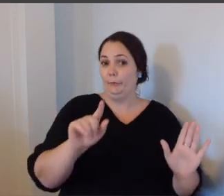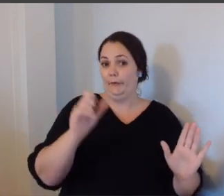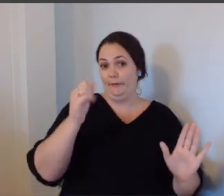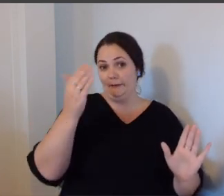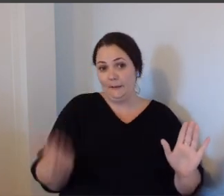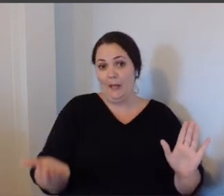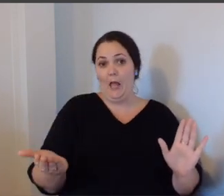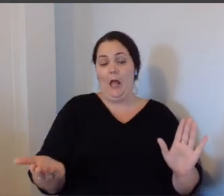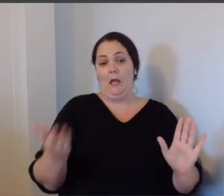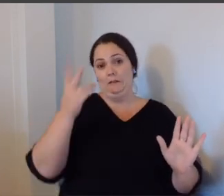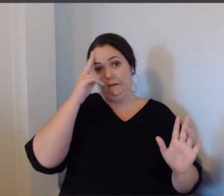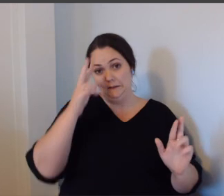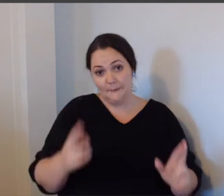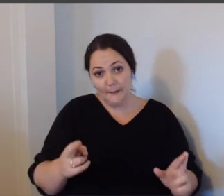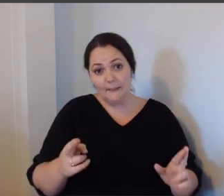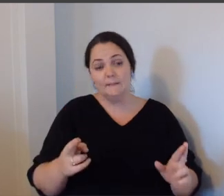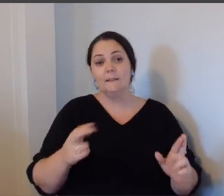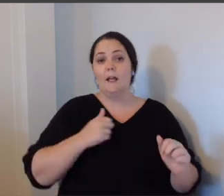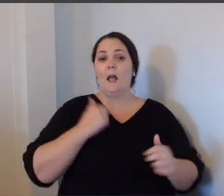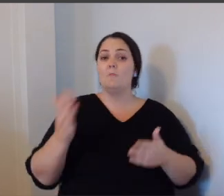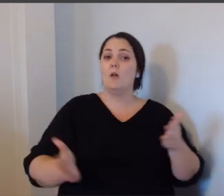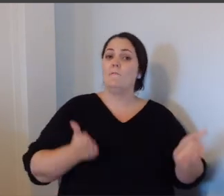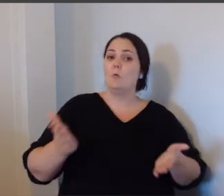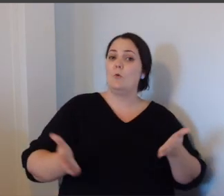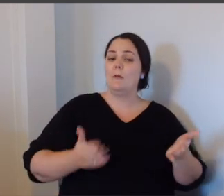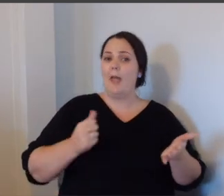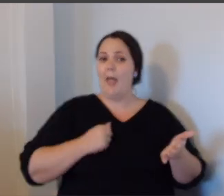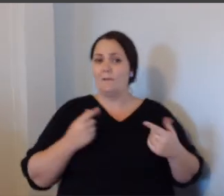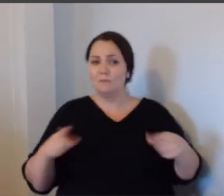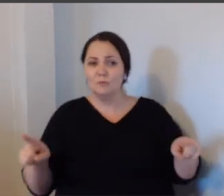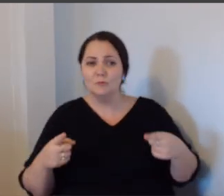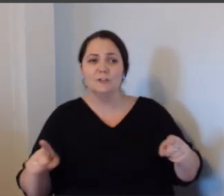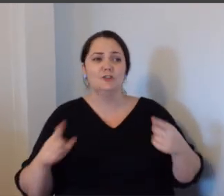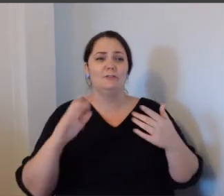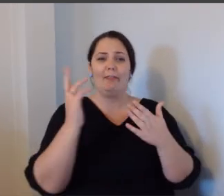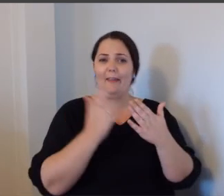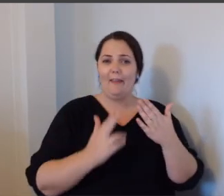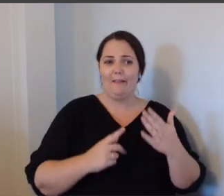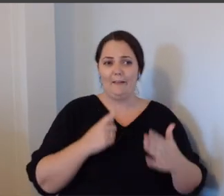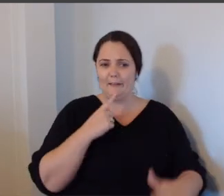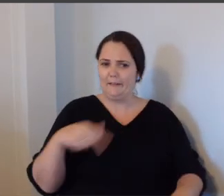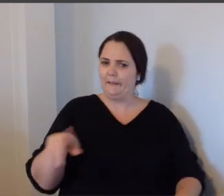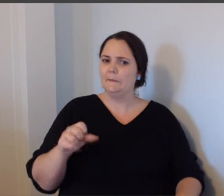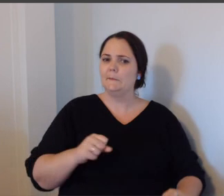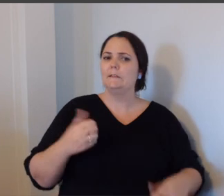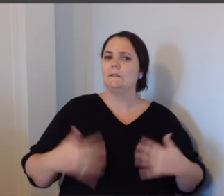musicians, our performers to be tortured. There is no concrete evidence that links the relationship